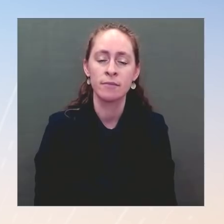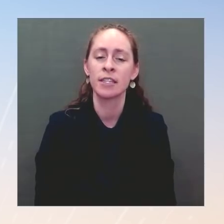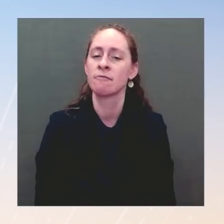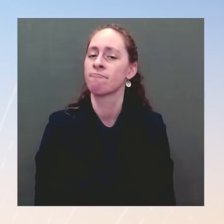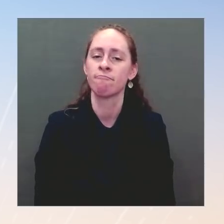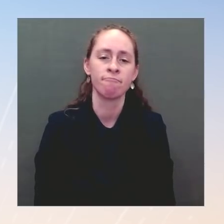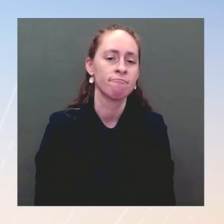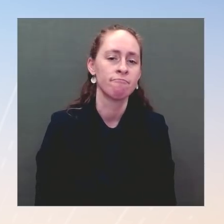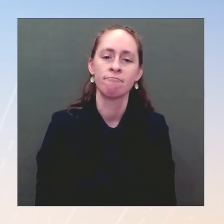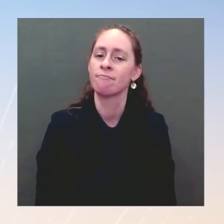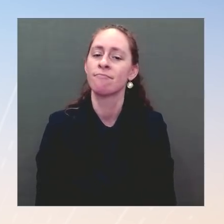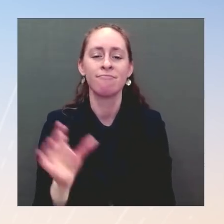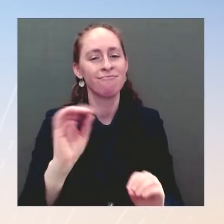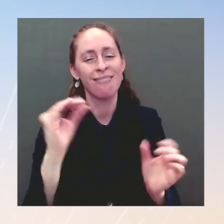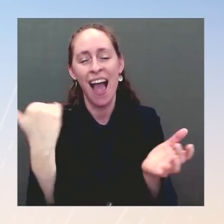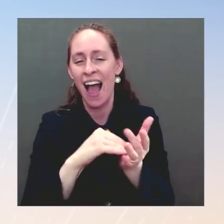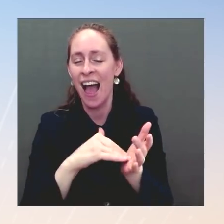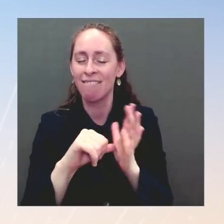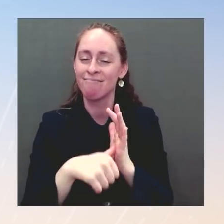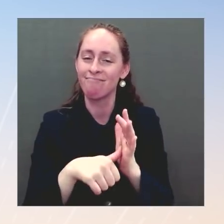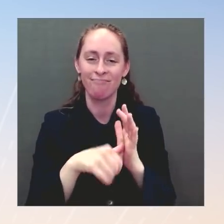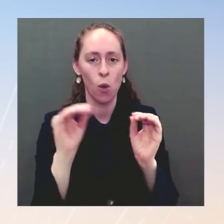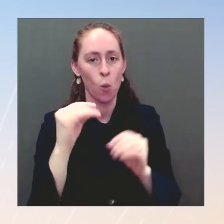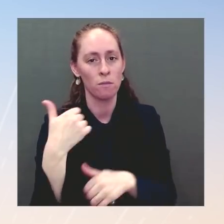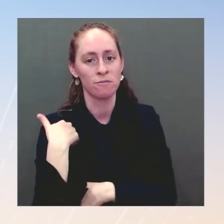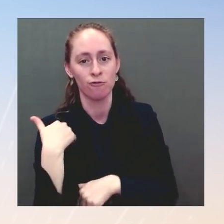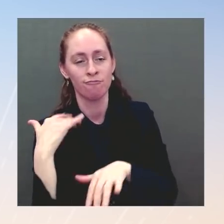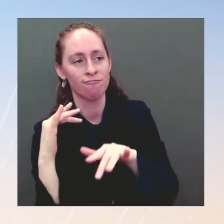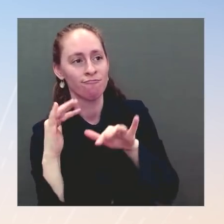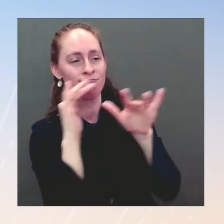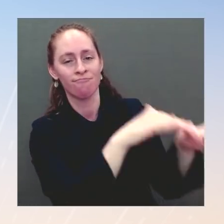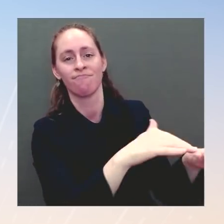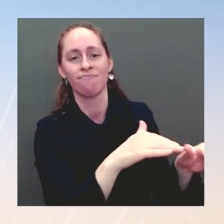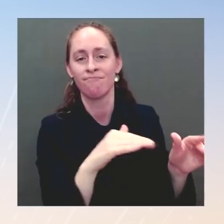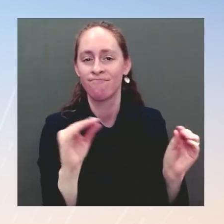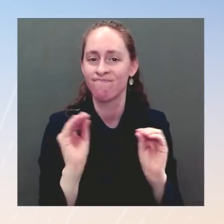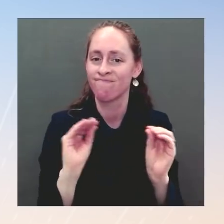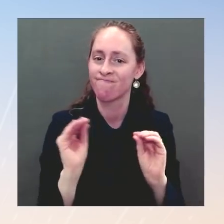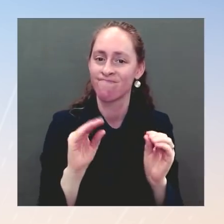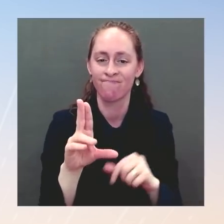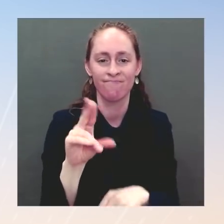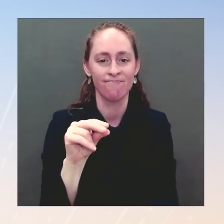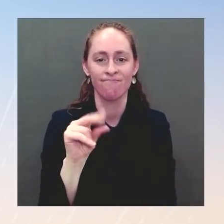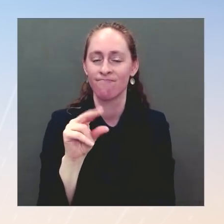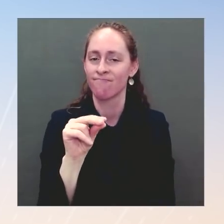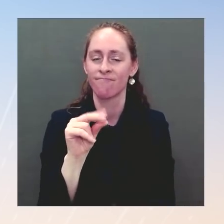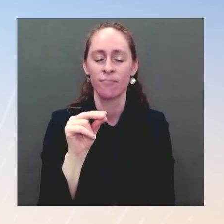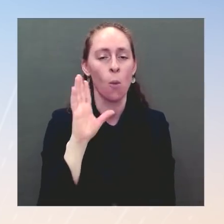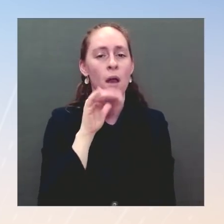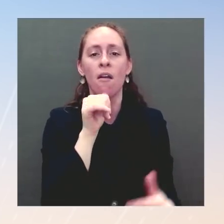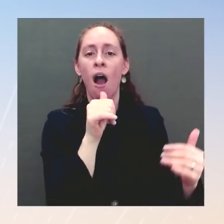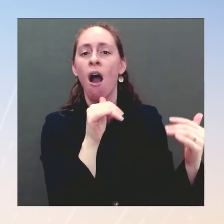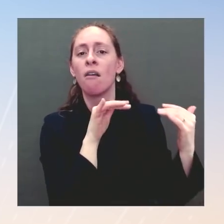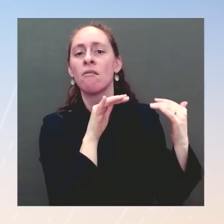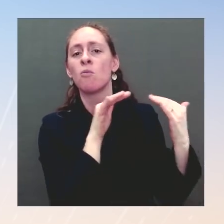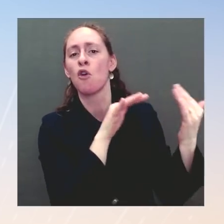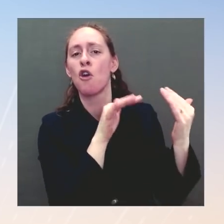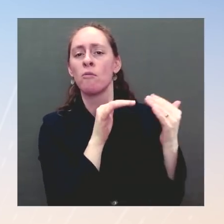We are taking a range of other steps, as you've touched on, but, I would say, they're quite significant. Not only are we the largest provider of security assistance,